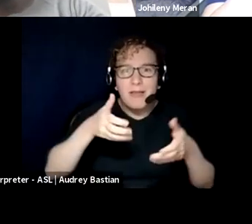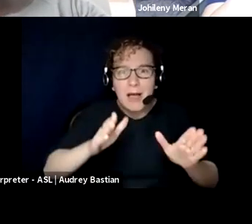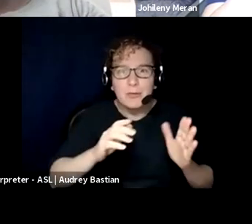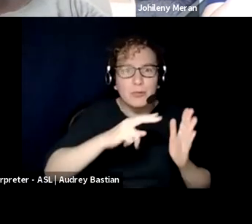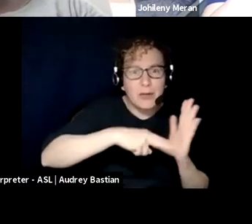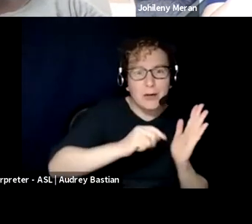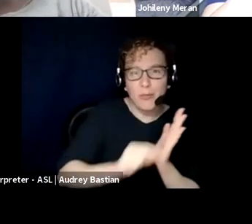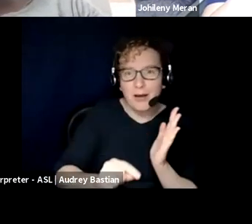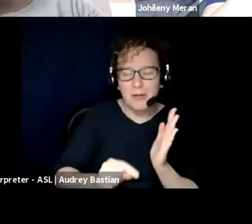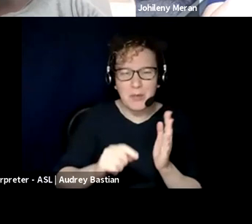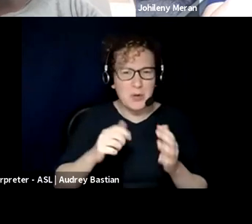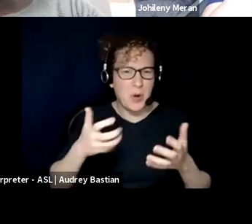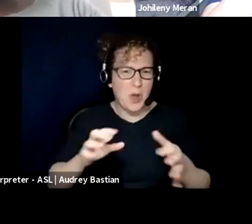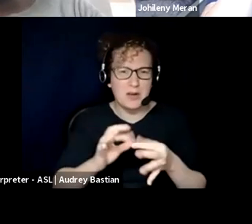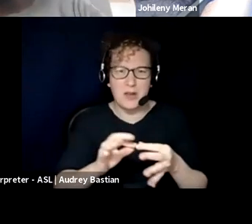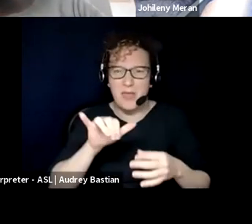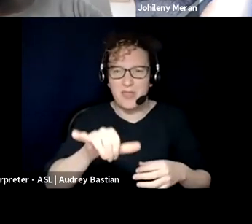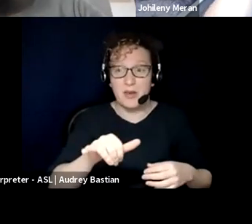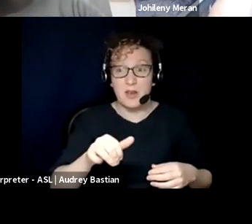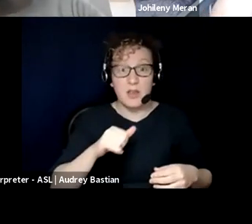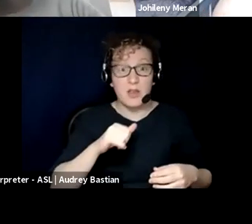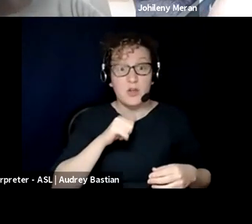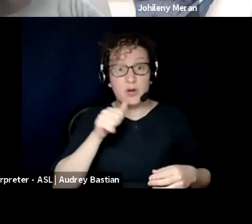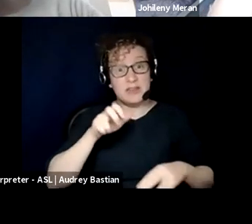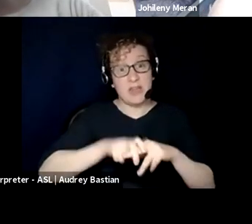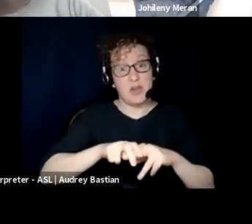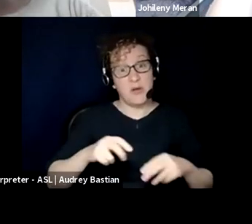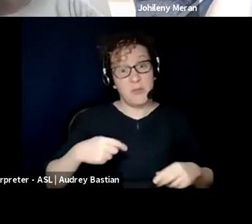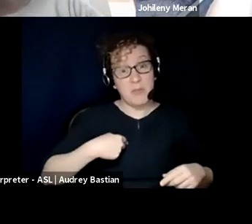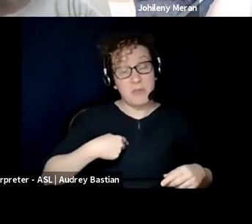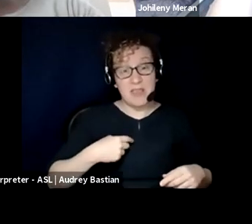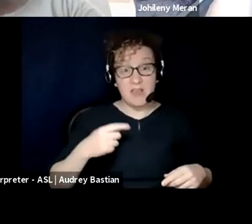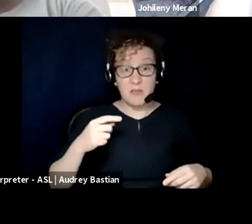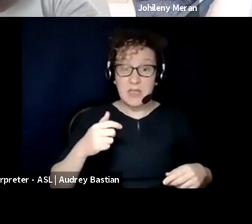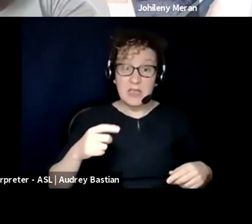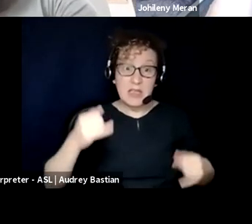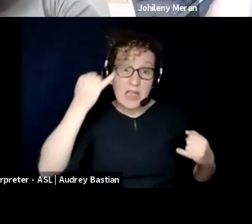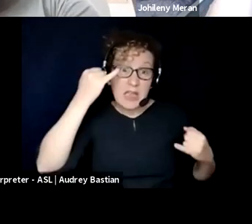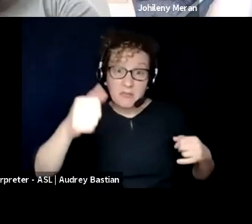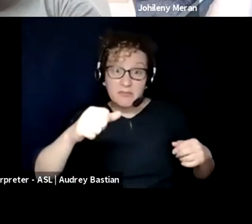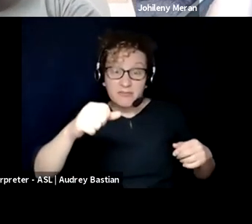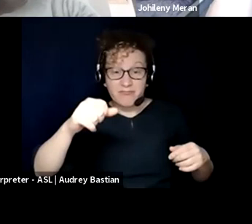part, but you are not going to sit here and make me sound ignorant by association and